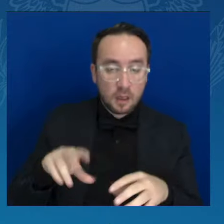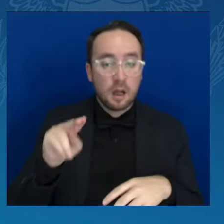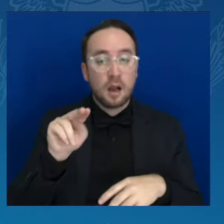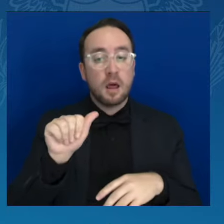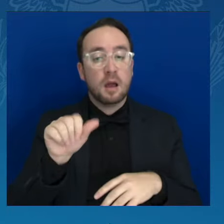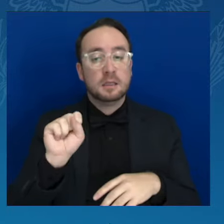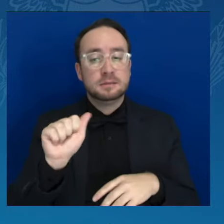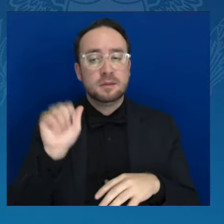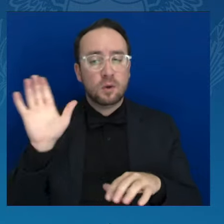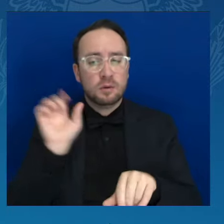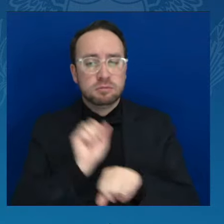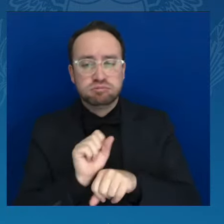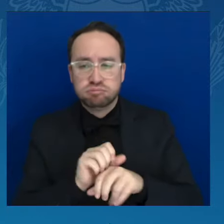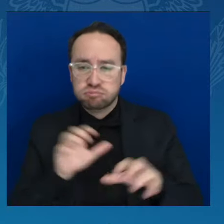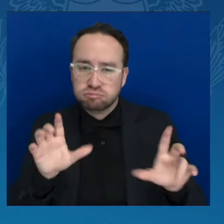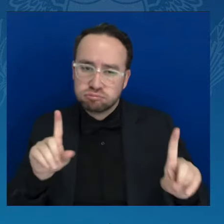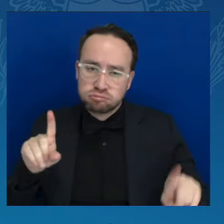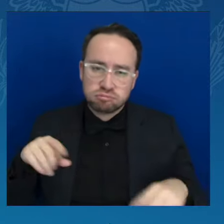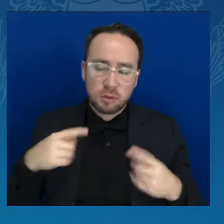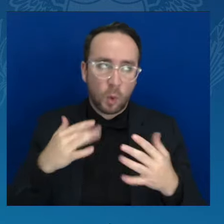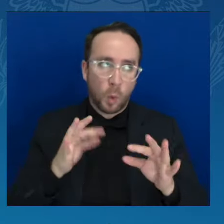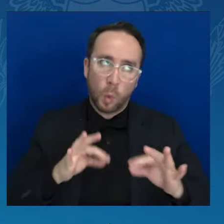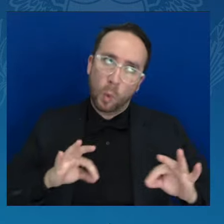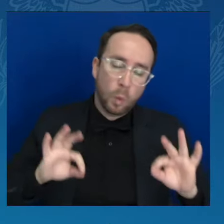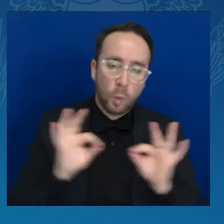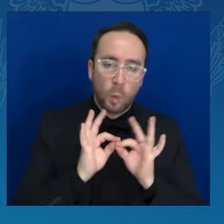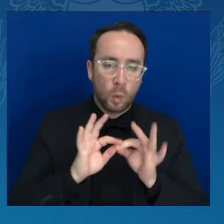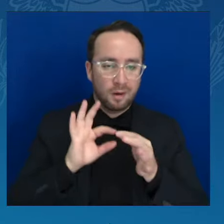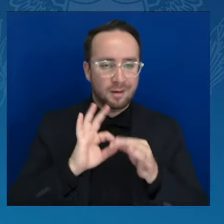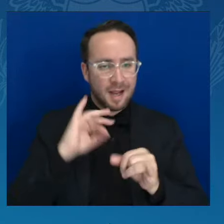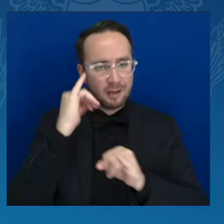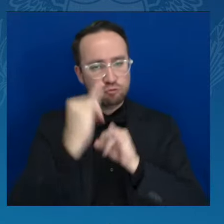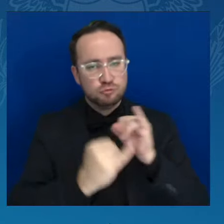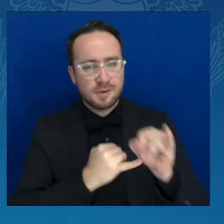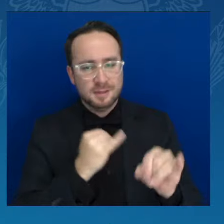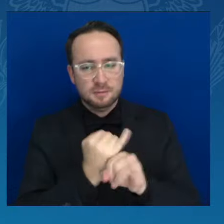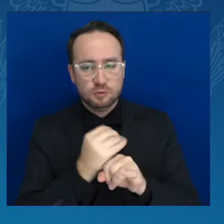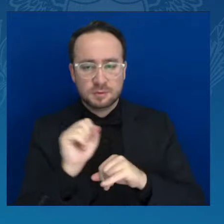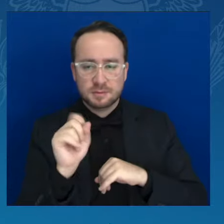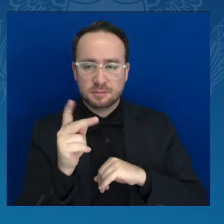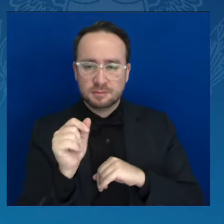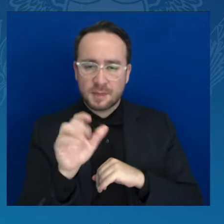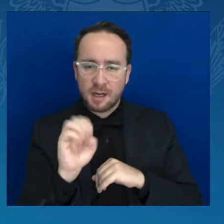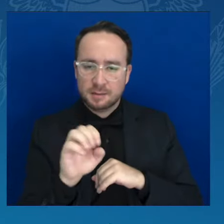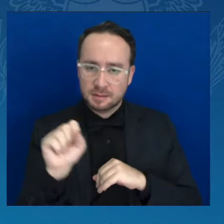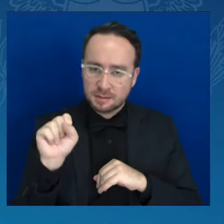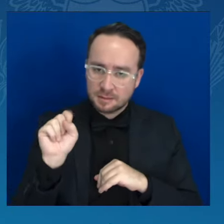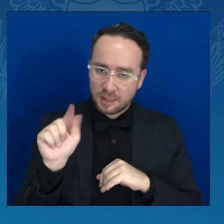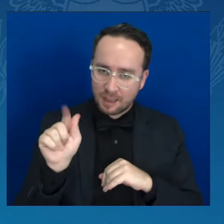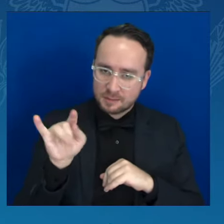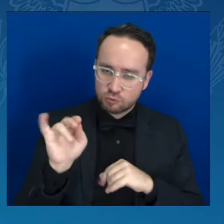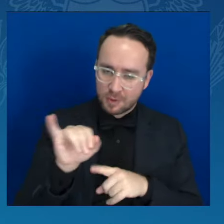NASA's also partnering with other agencies to connect the satellite data with specific emissions sources on the ground,